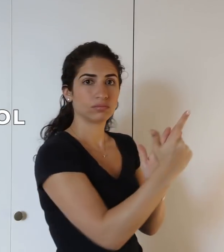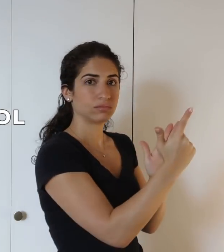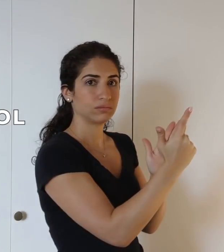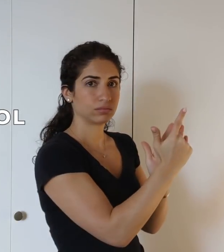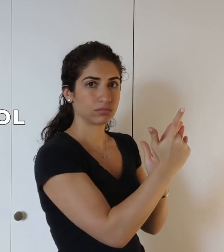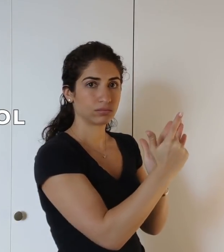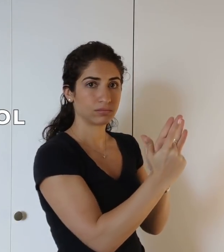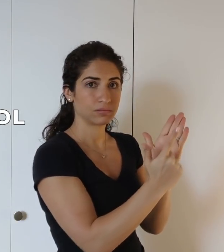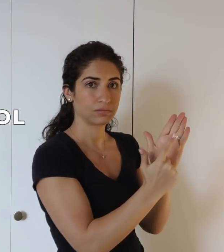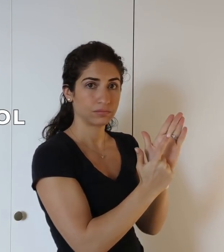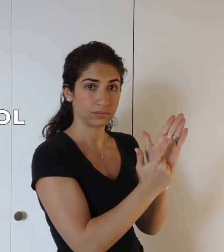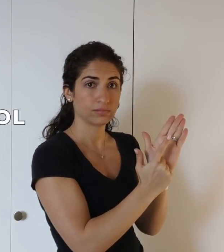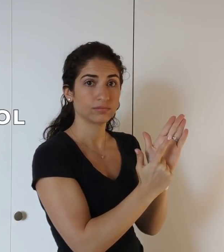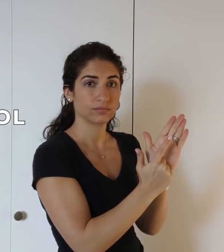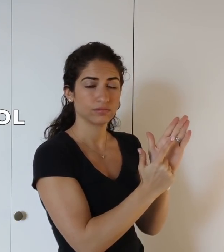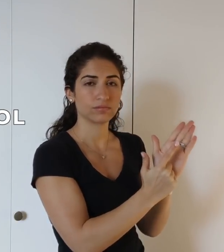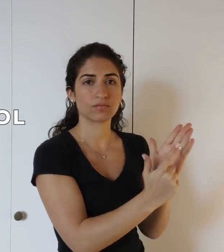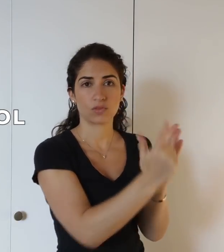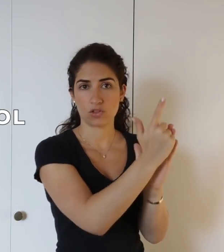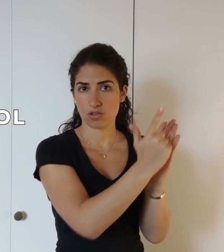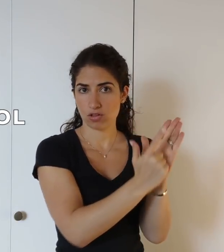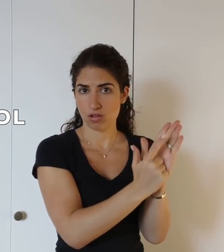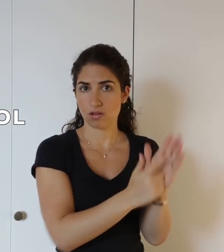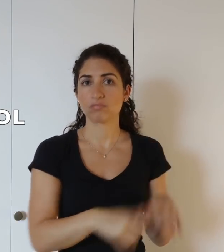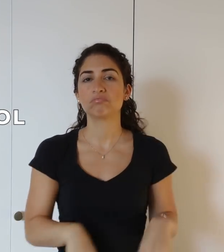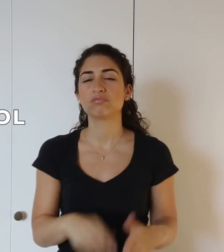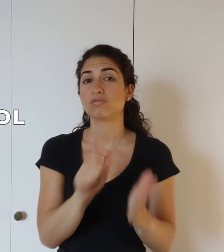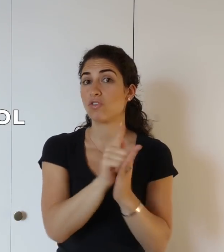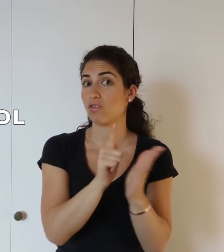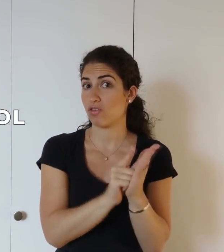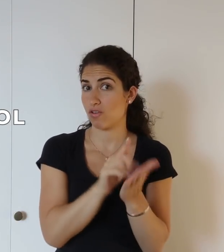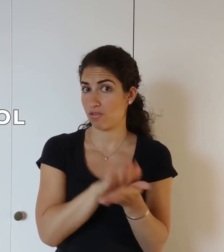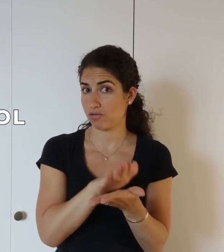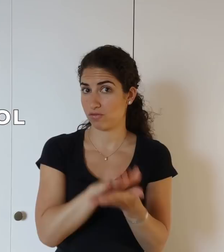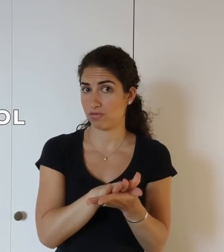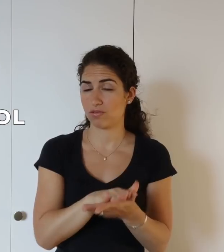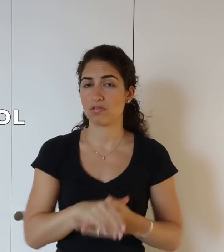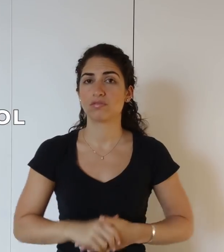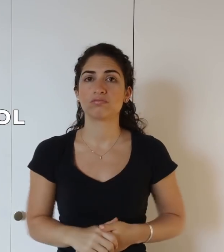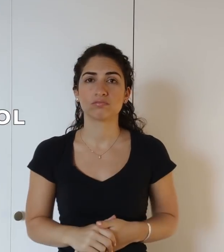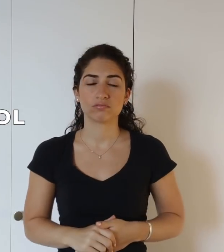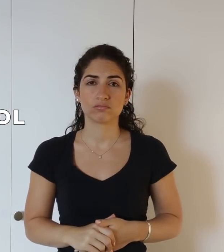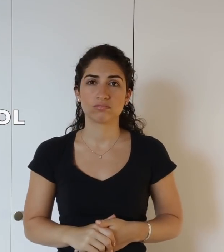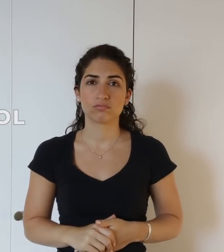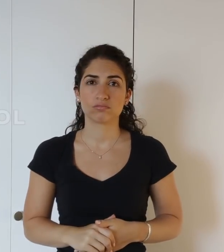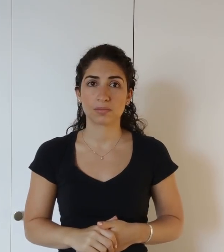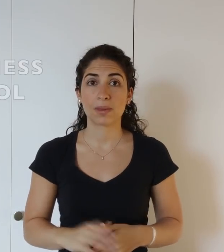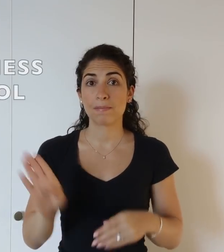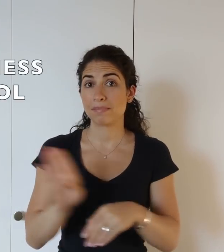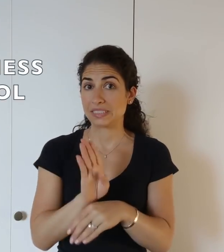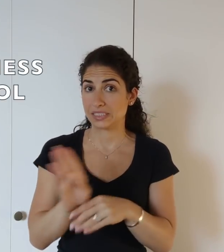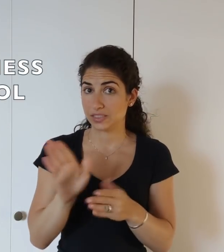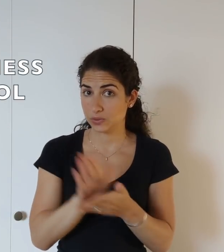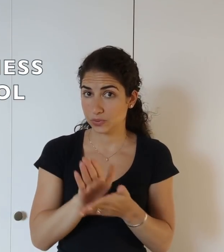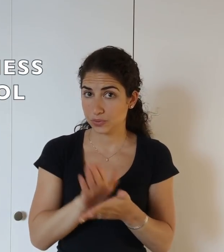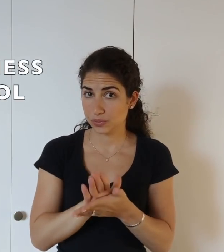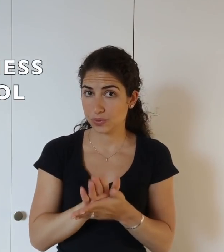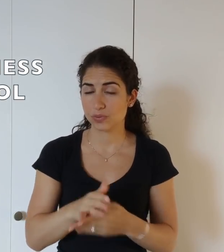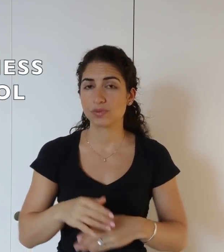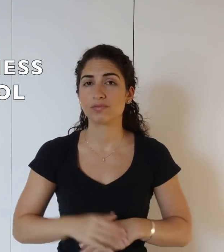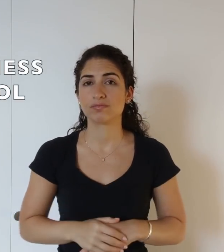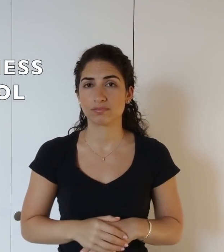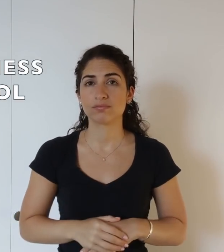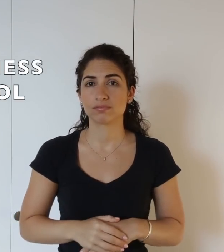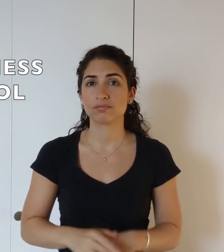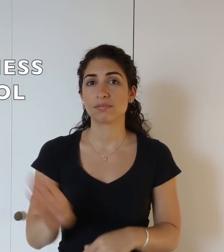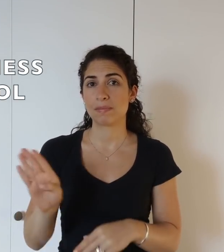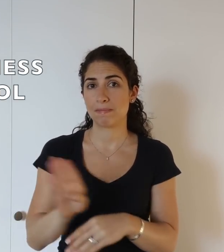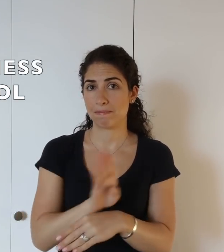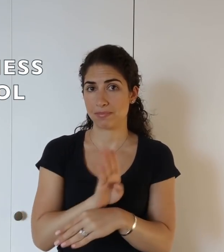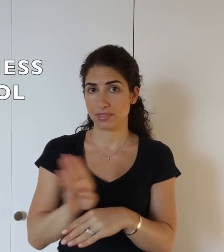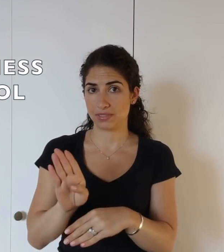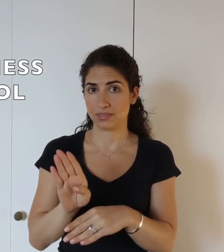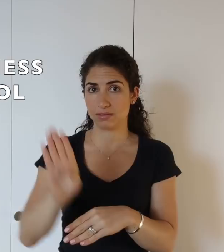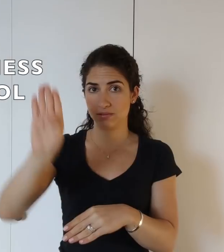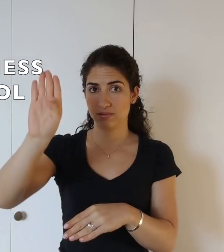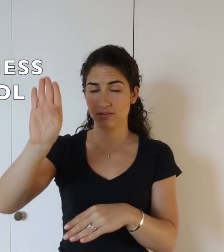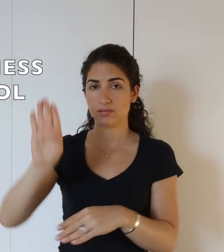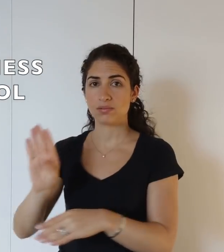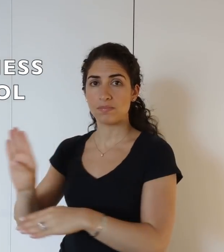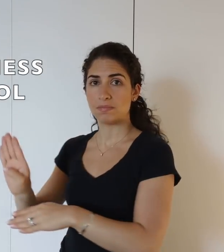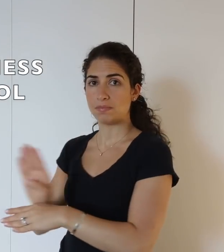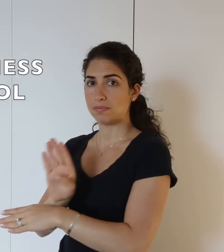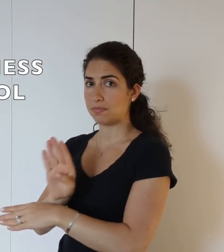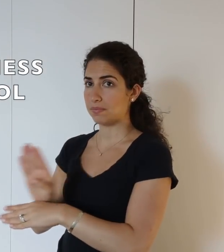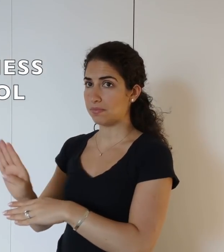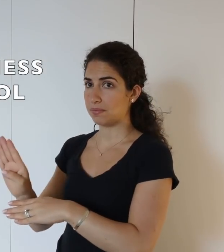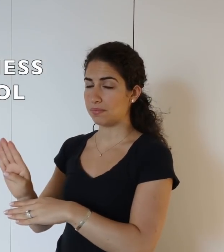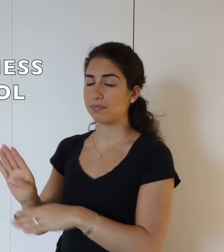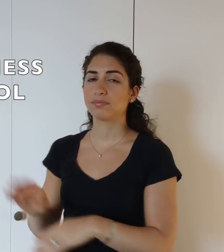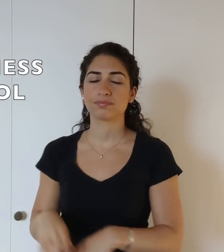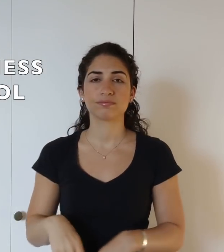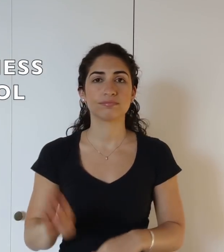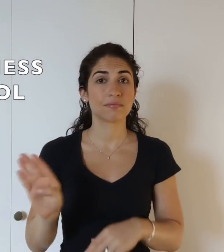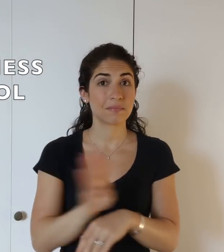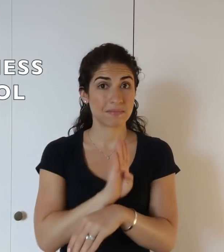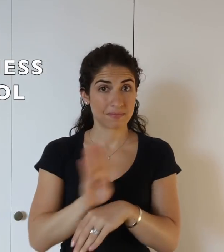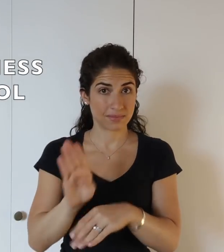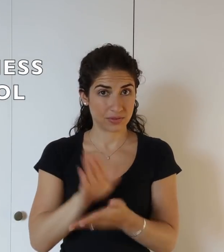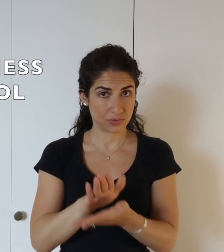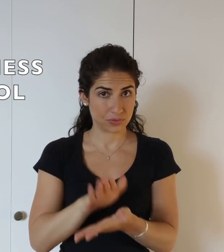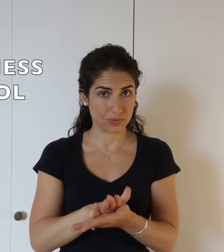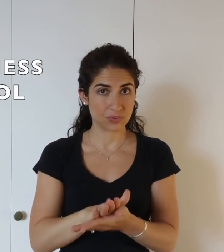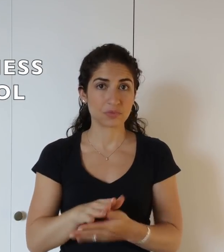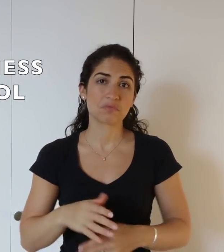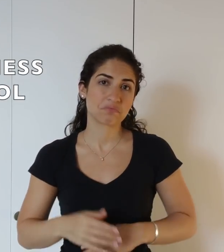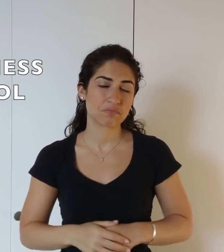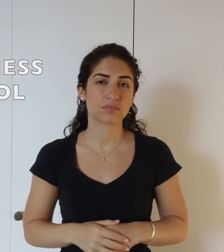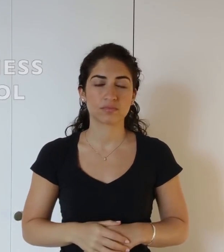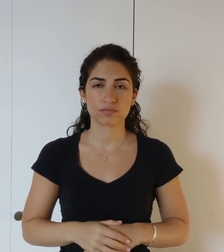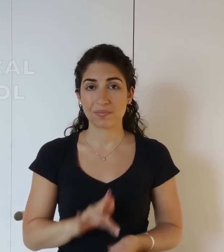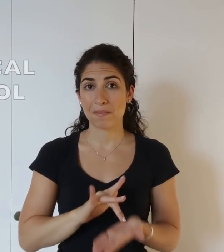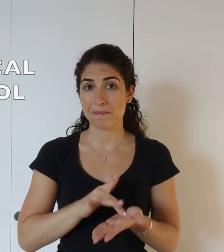law. law. law school. business school. and business. business. business school.